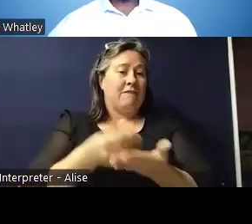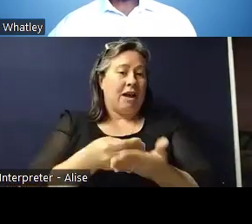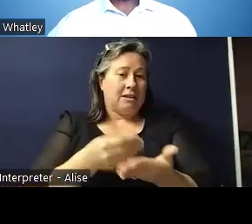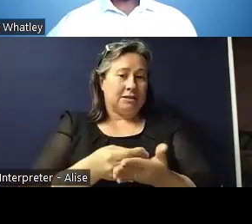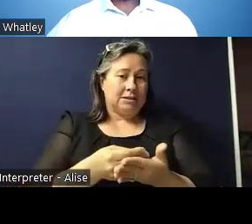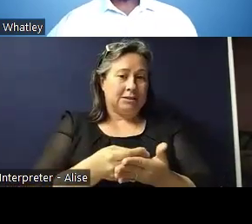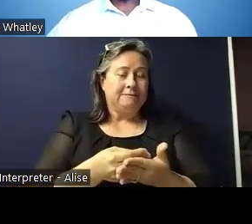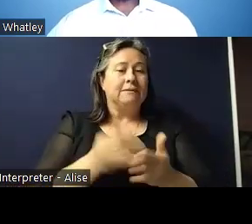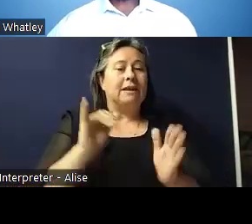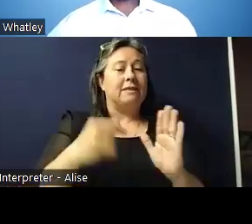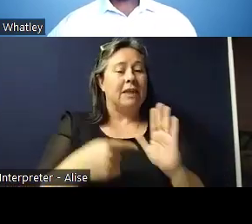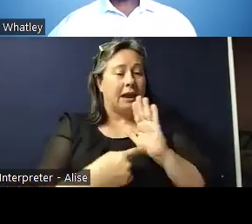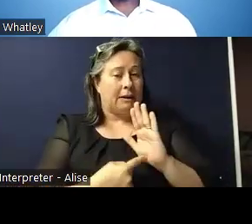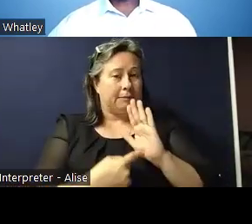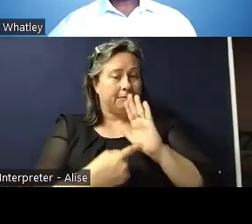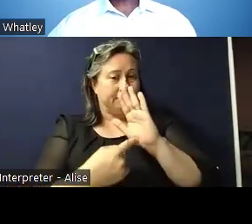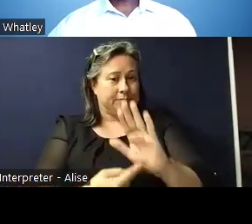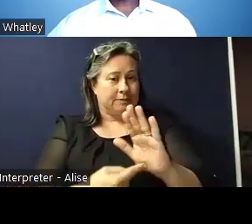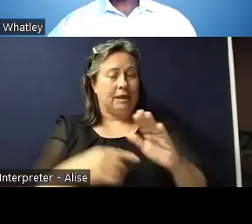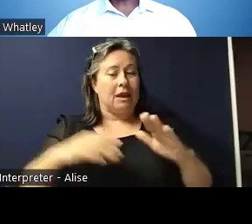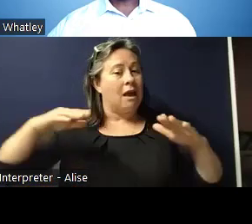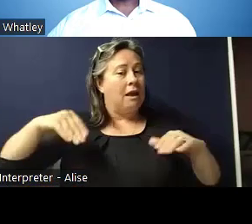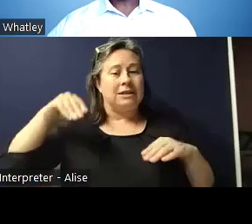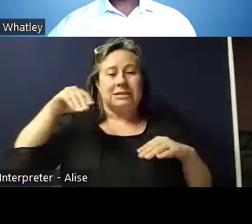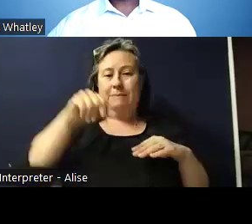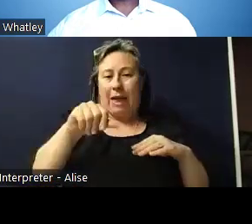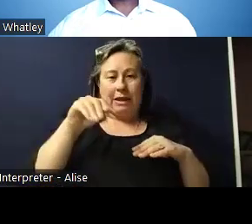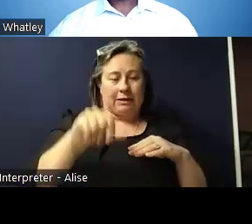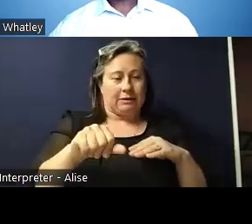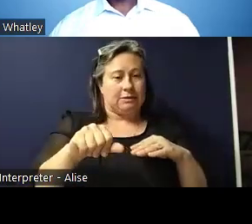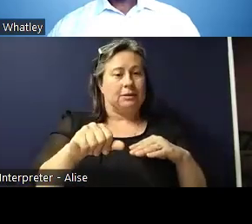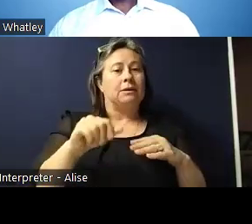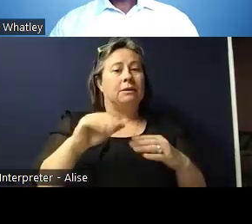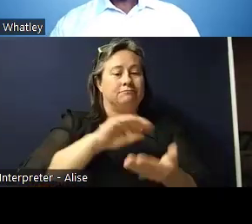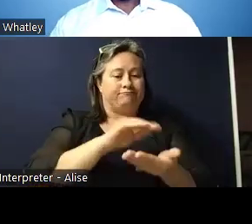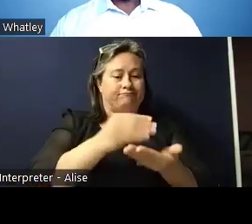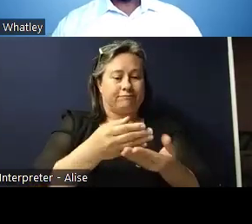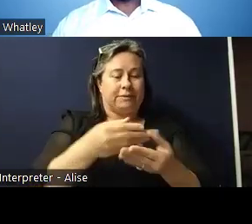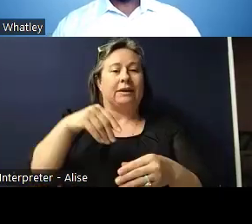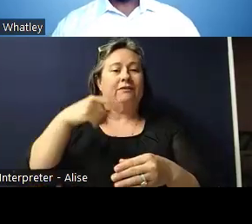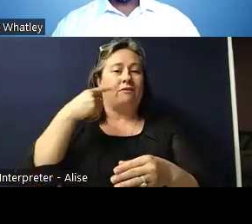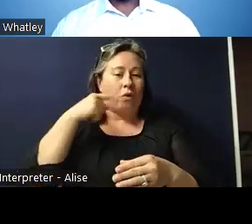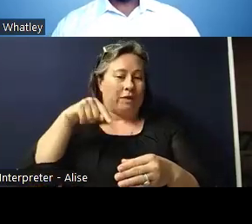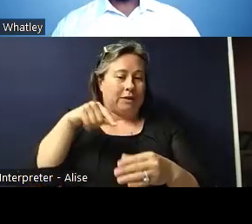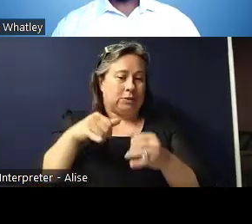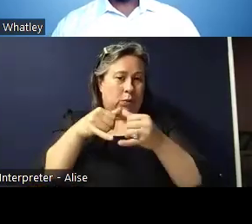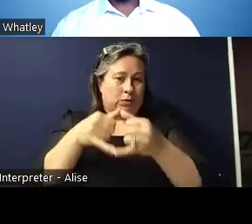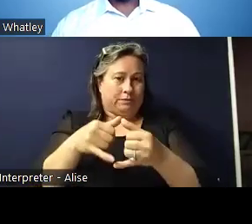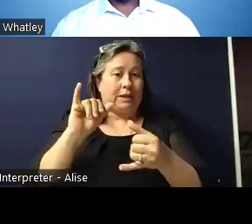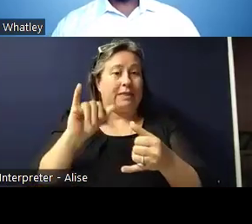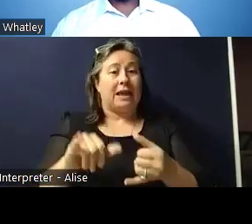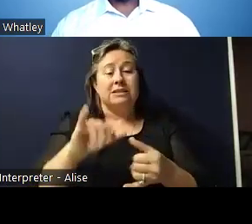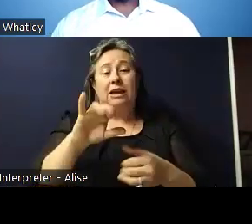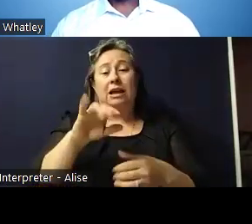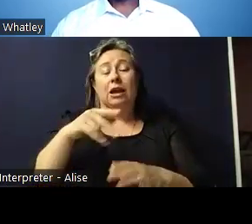represents the unspent portion of the award. And that's a prepopulated field. It's a calculation.